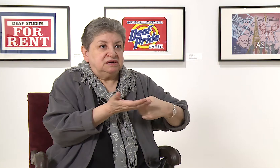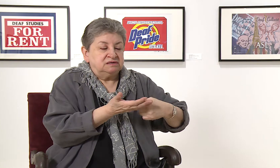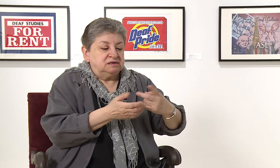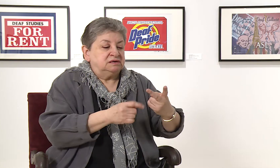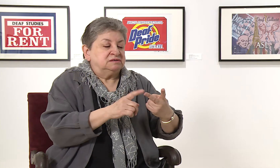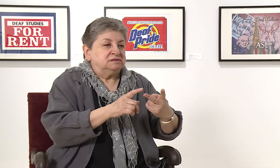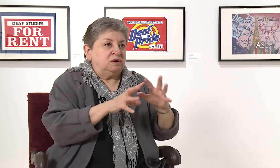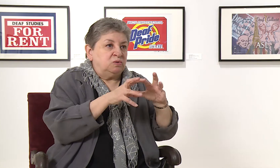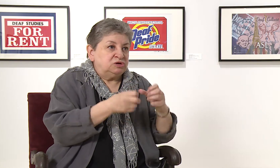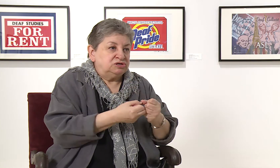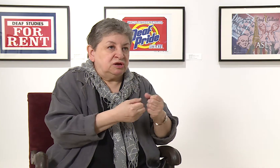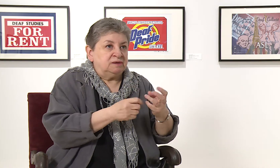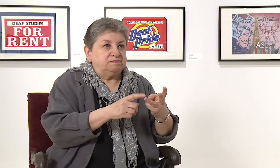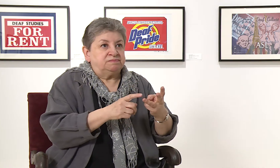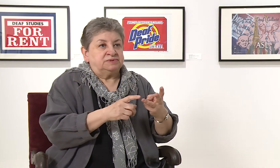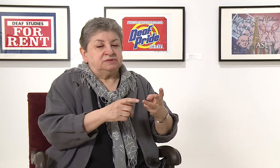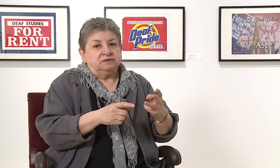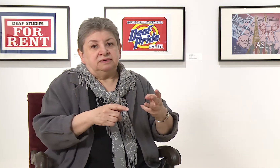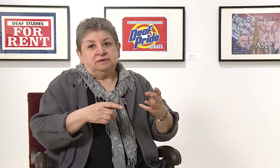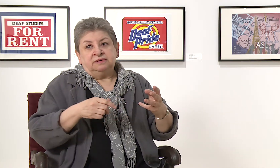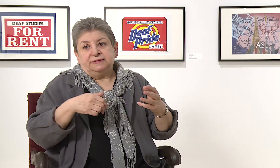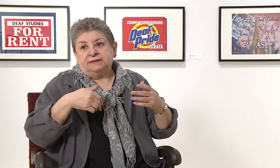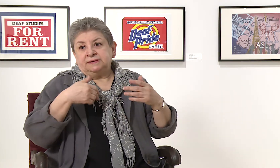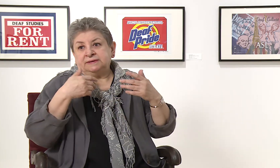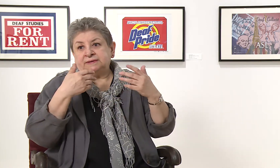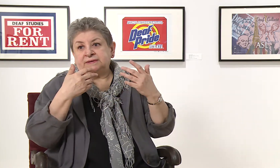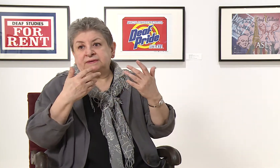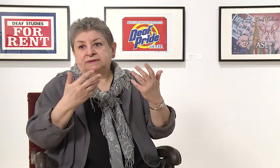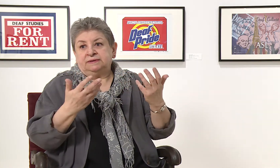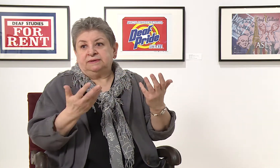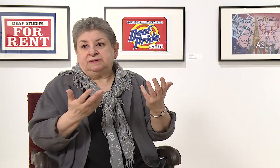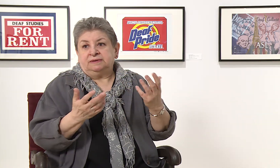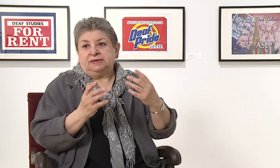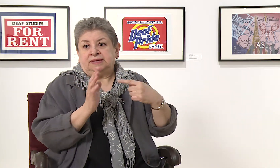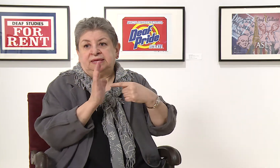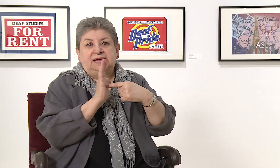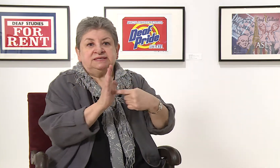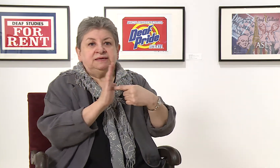We would host discussions. We also held workshops.